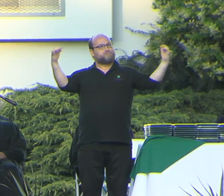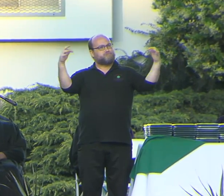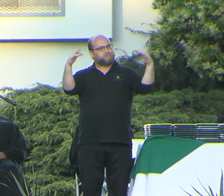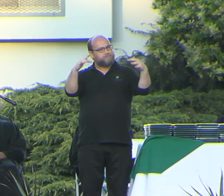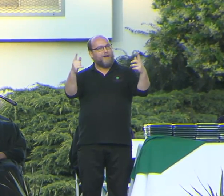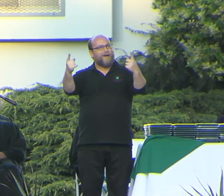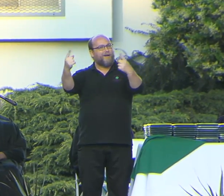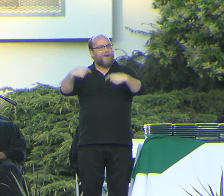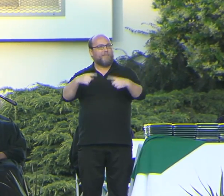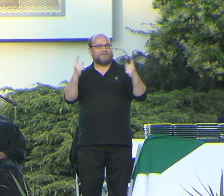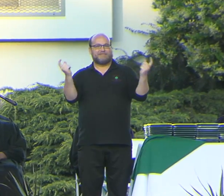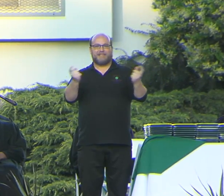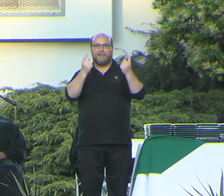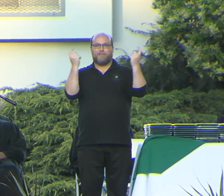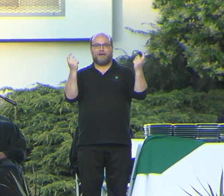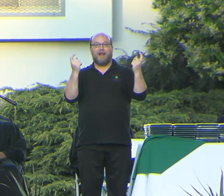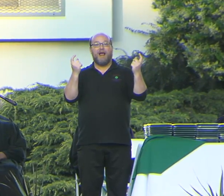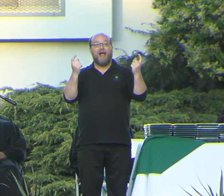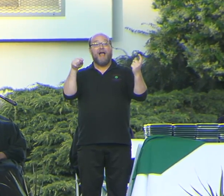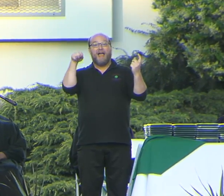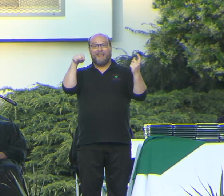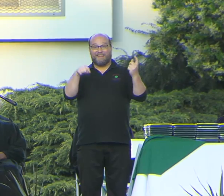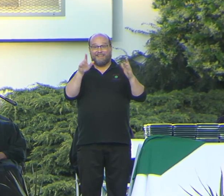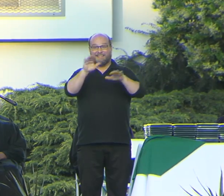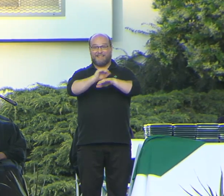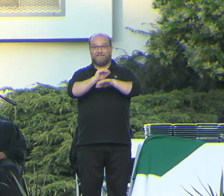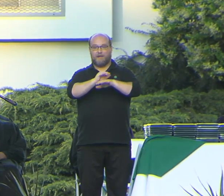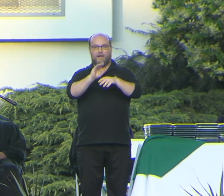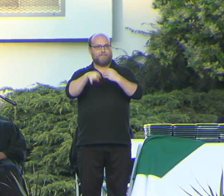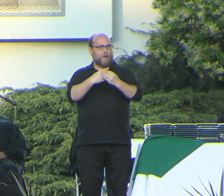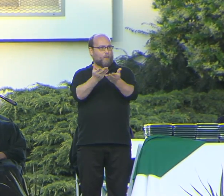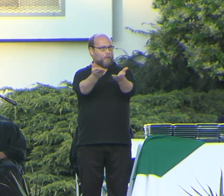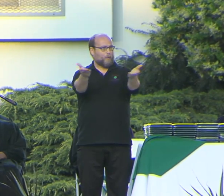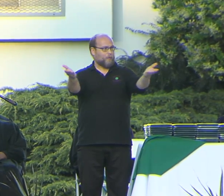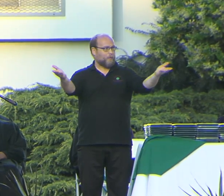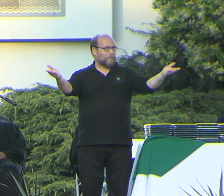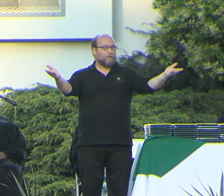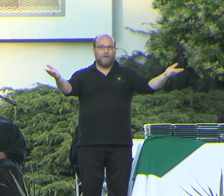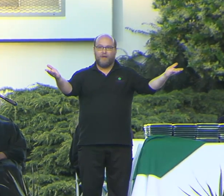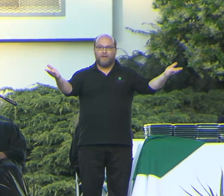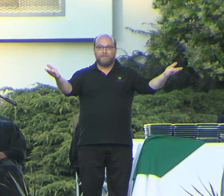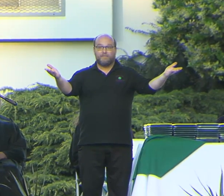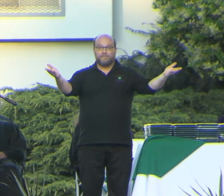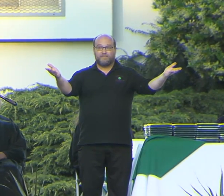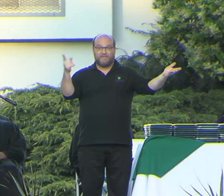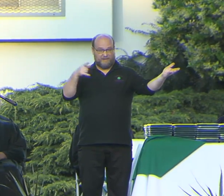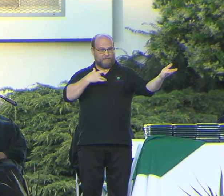And this evening is all about you class of 2021. While the ceremony may look and feel a little bit